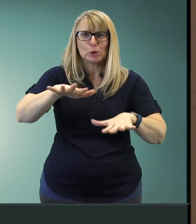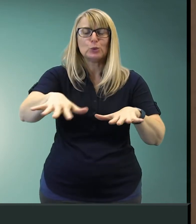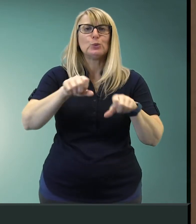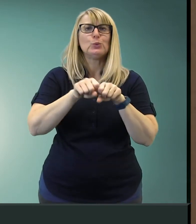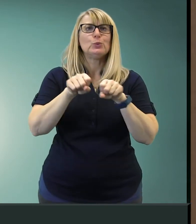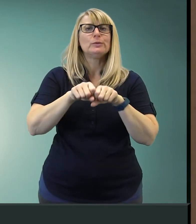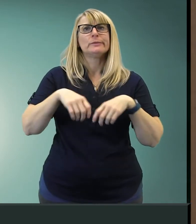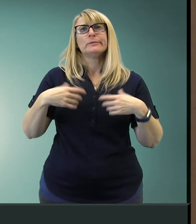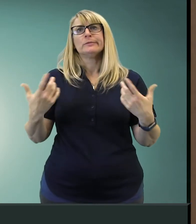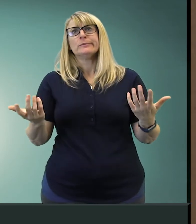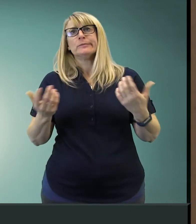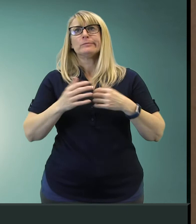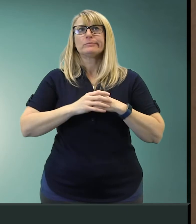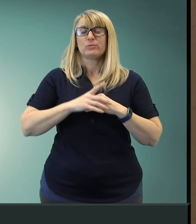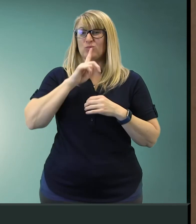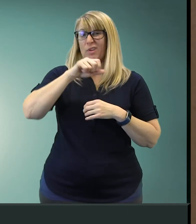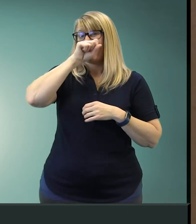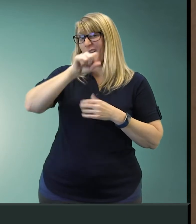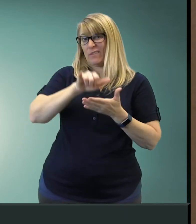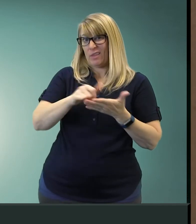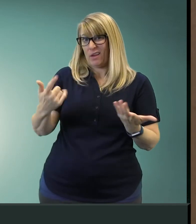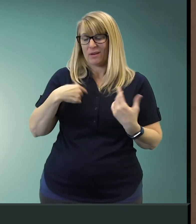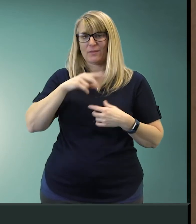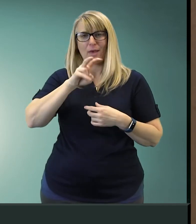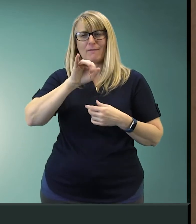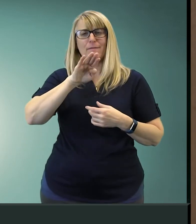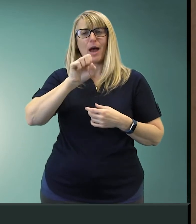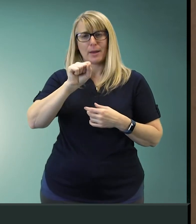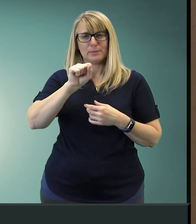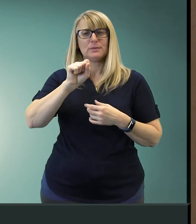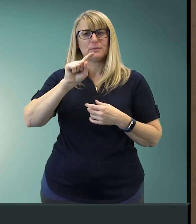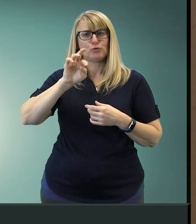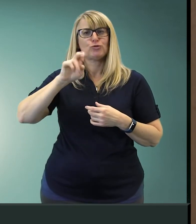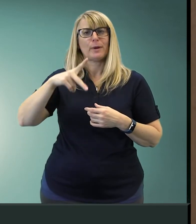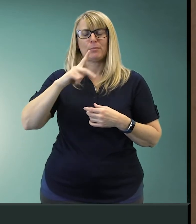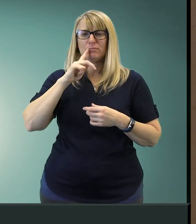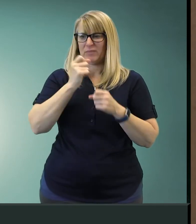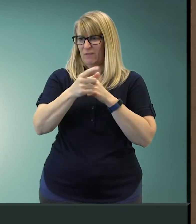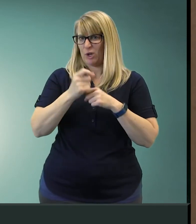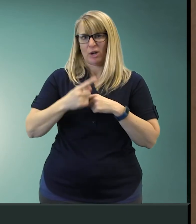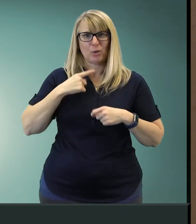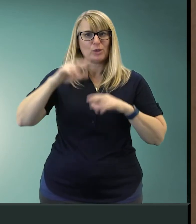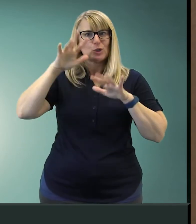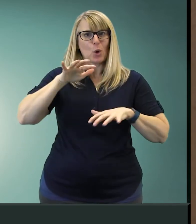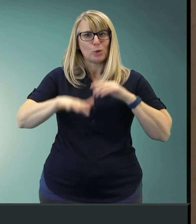I love snowshoeing, personally. I love doing the VIBeS trips every year, where we go snowshoeing.